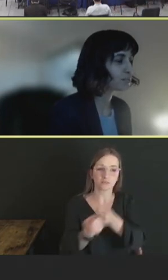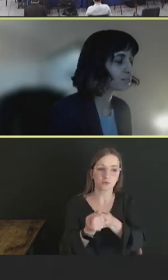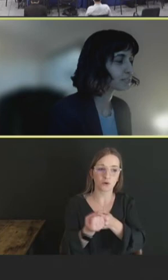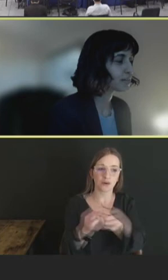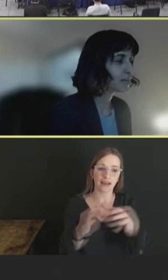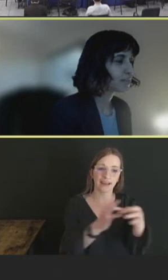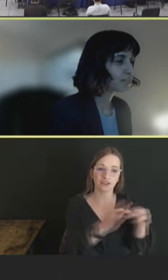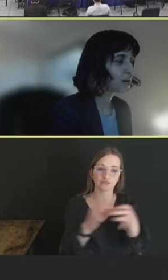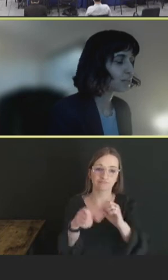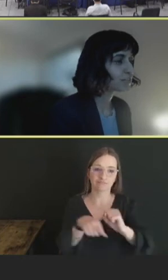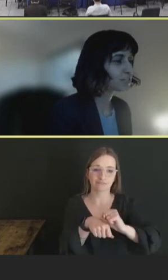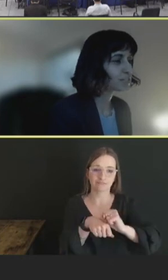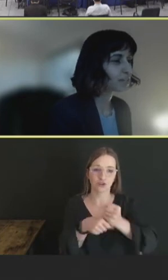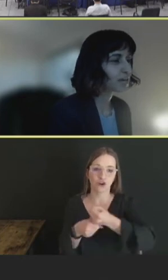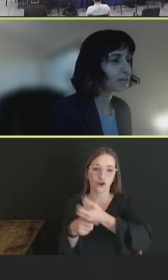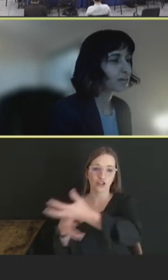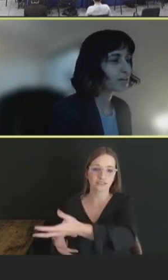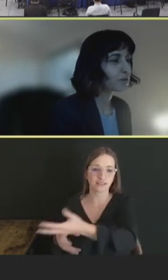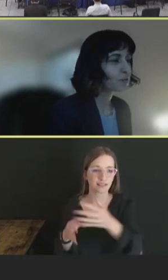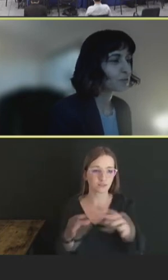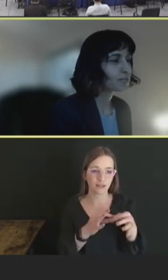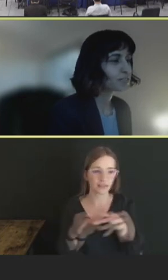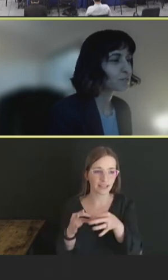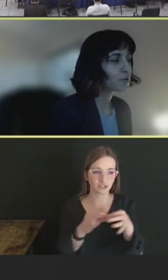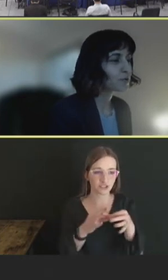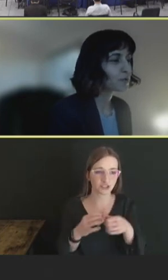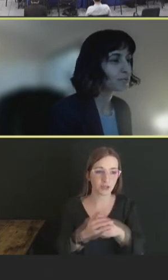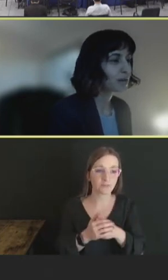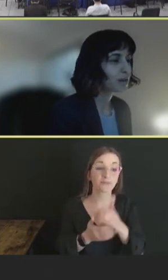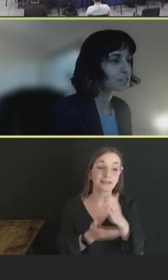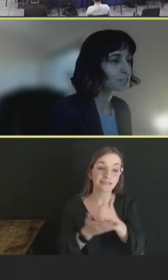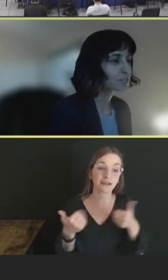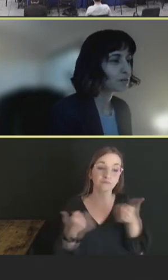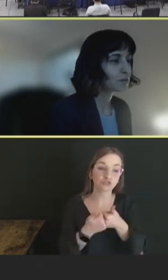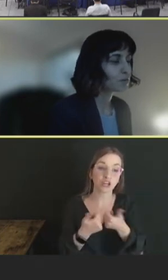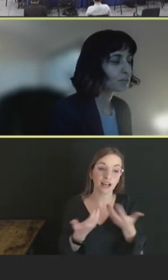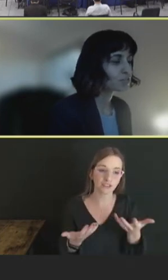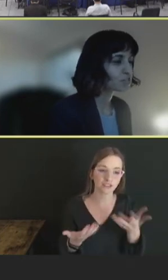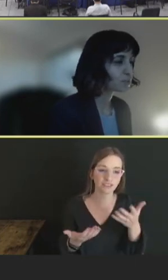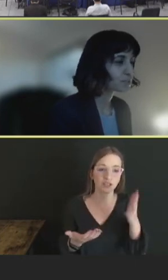disease. The challenge is that there will be temporal but not causal relationships,